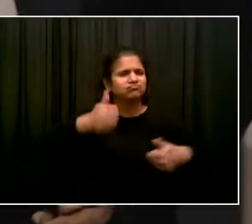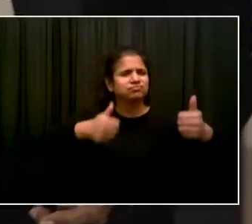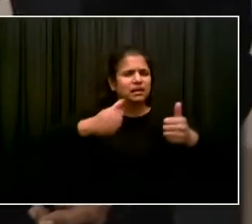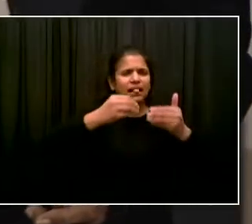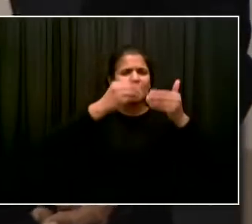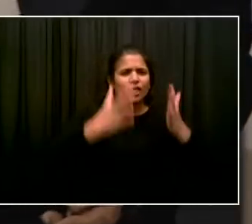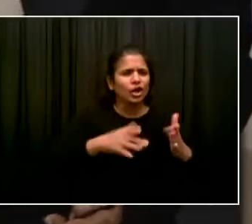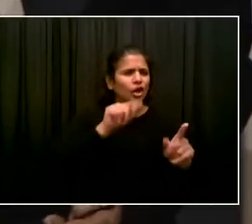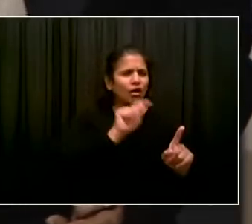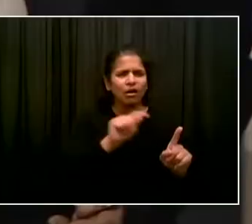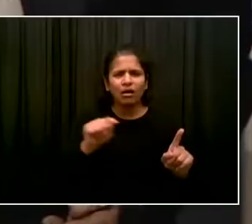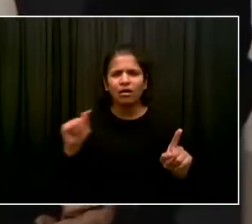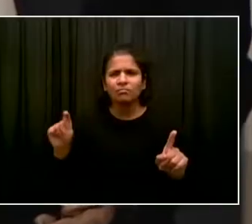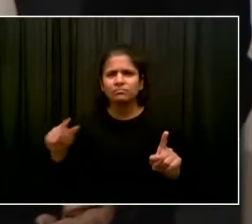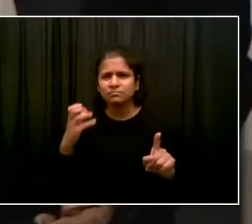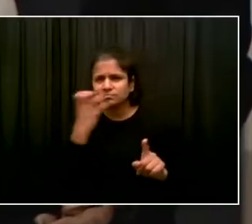GREAT CIVIL RIGHTS LEADERS